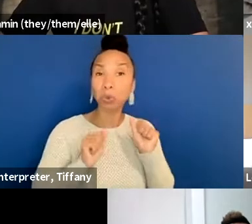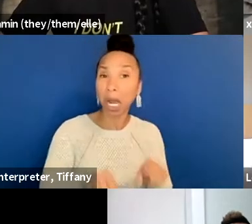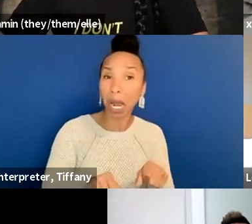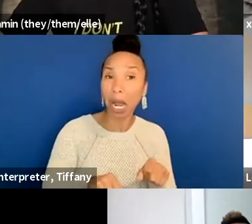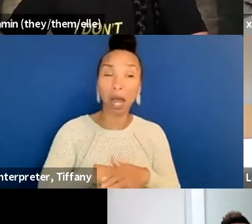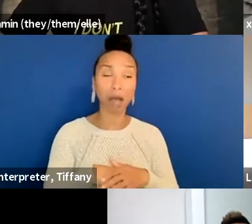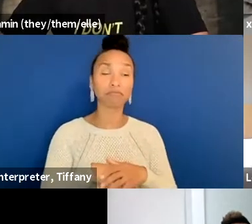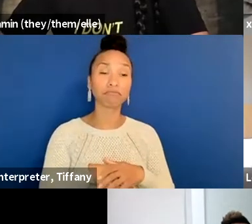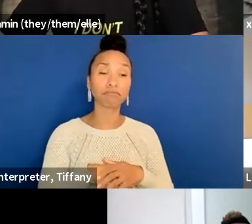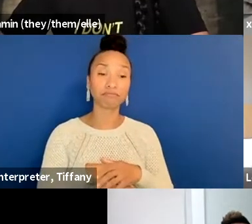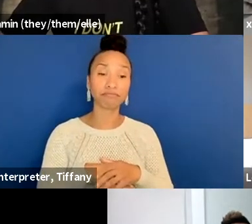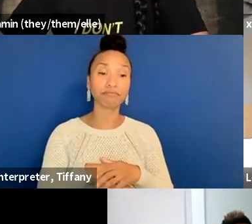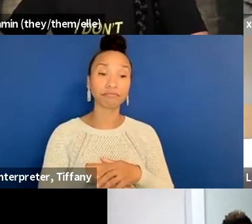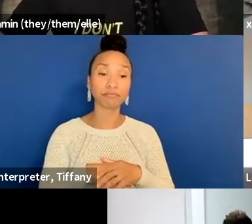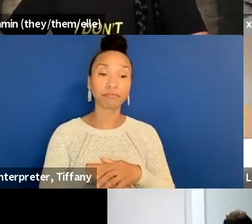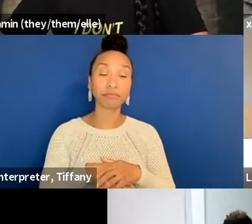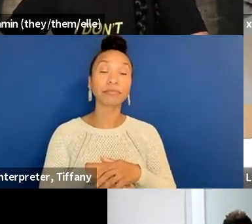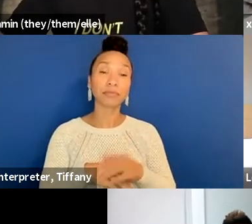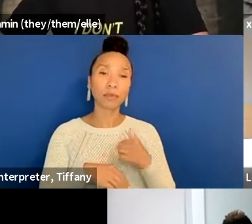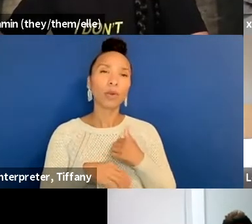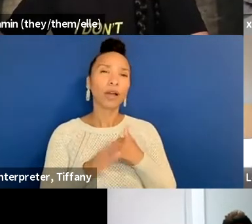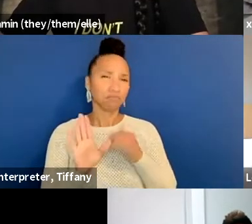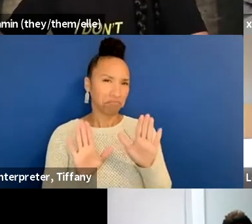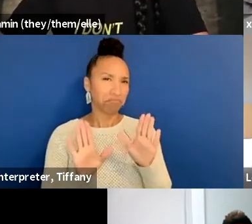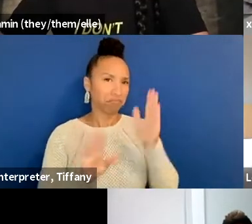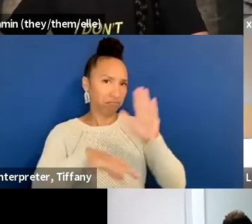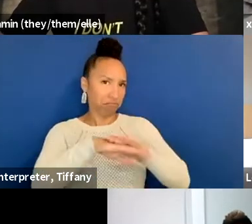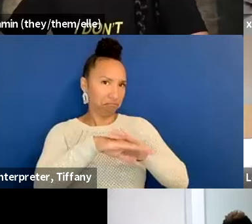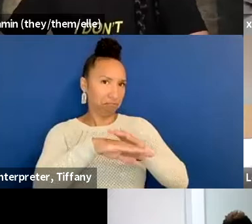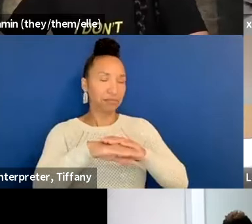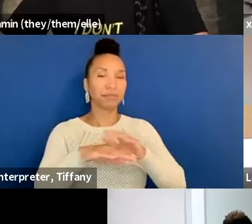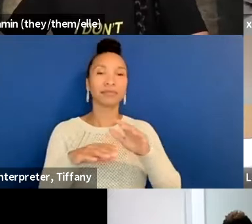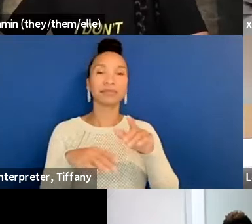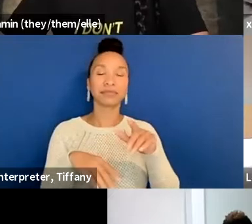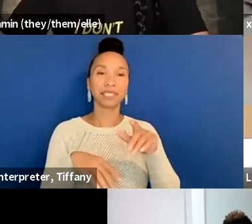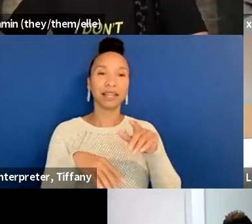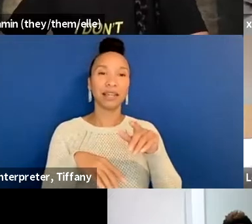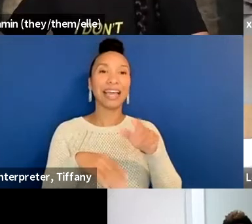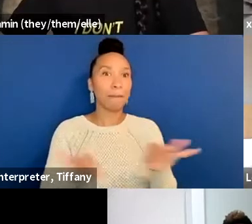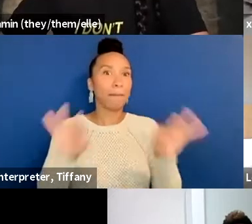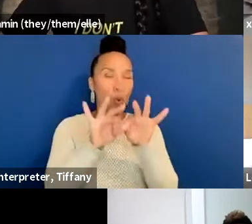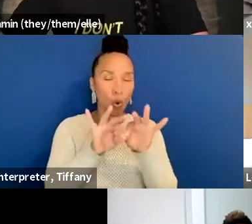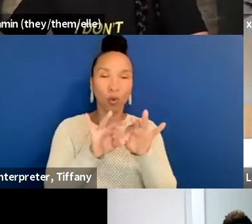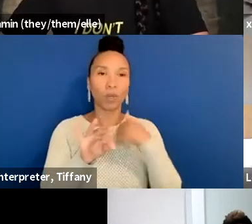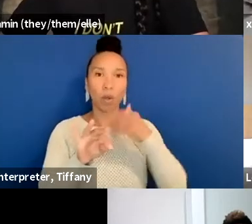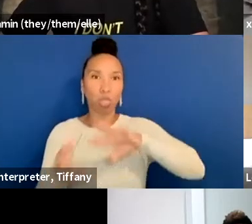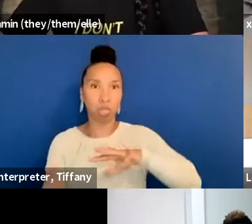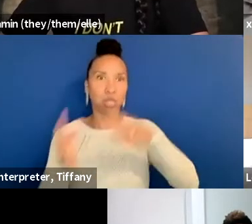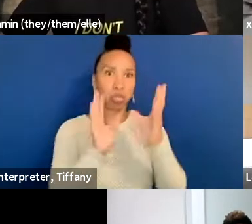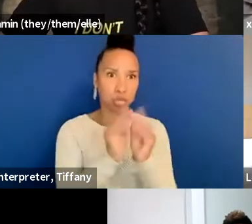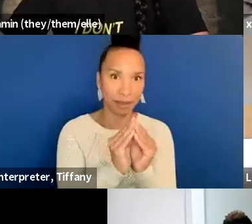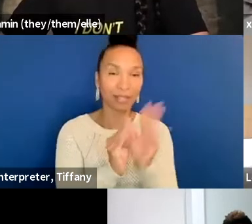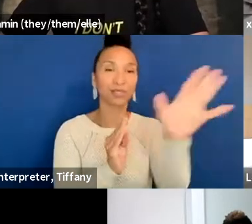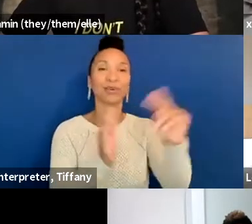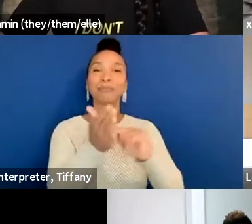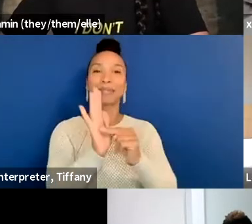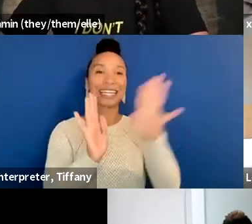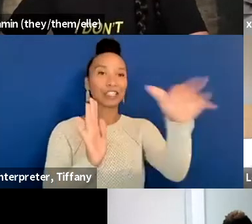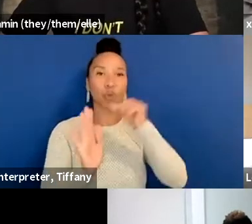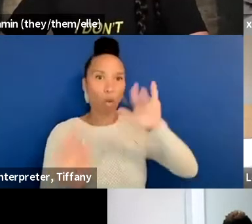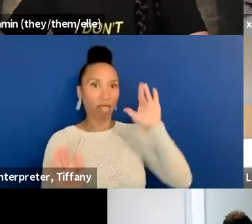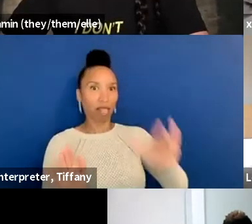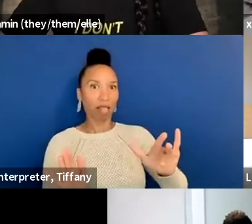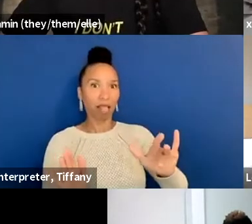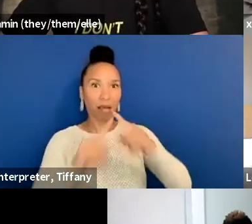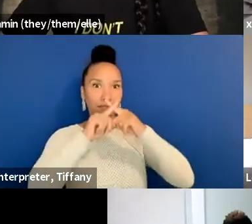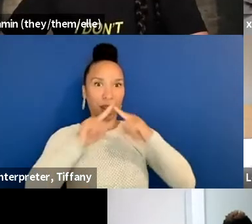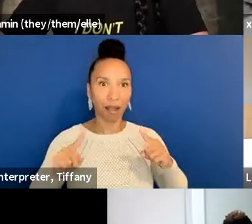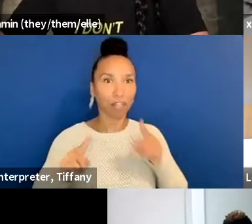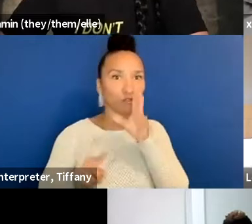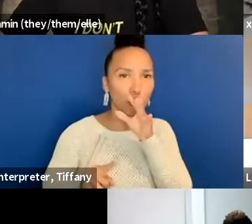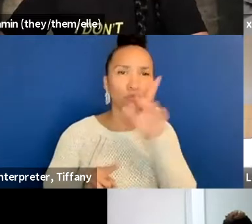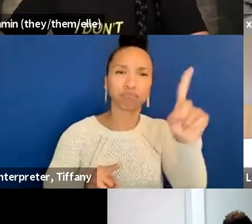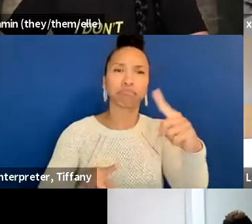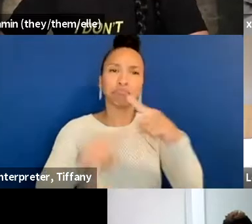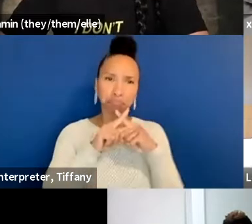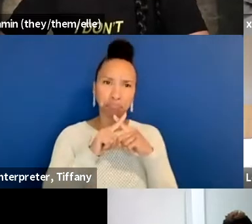Kirya Traber (she/her): Using your voice so I just wanted to pay attention to that for a moment, but Leah if you could please introduce yourself and talk a little bit about your entry into cuisine that'd be great day thanks so much hear you.